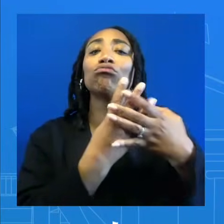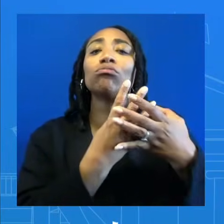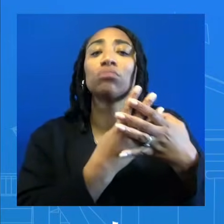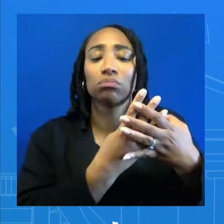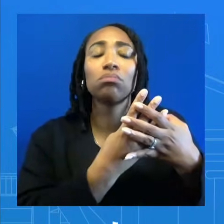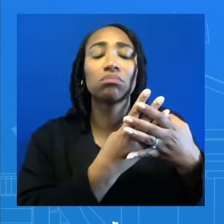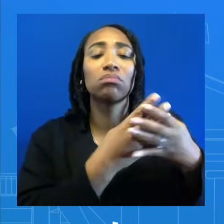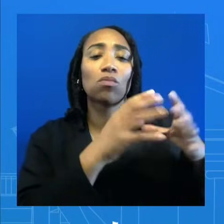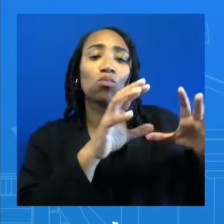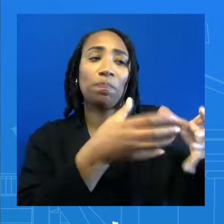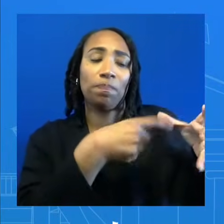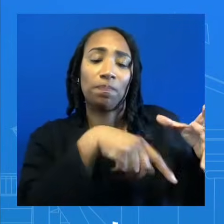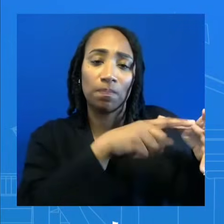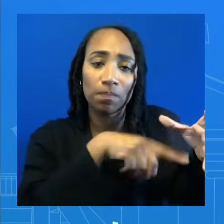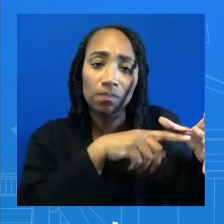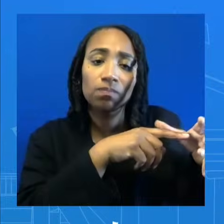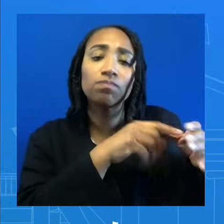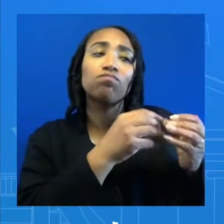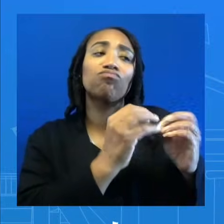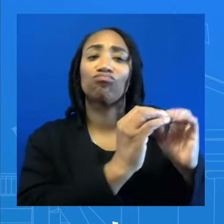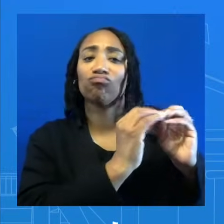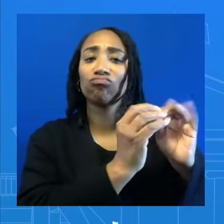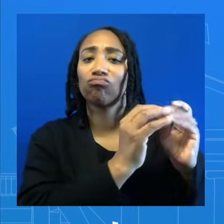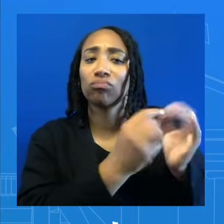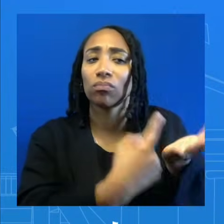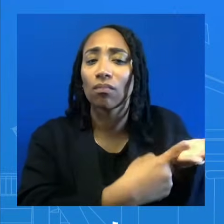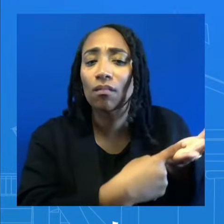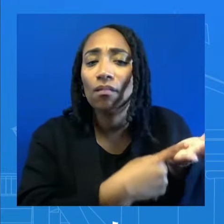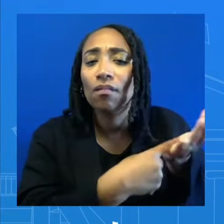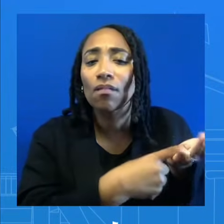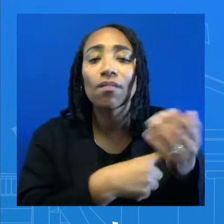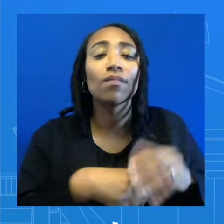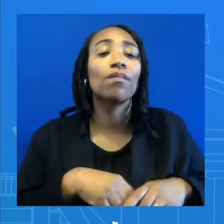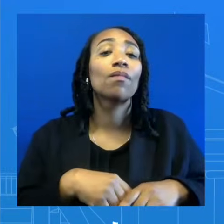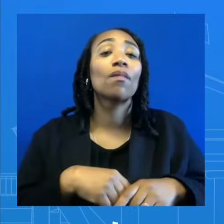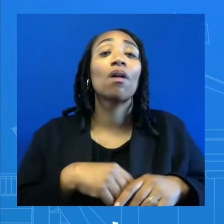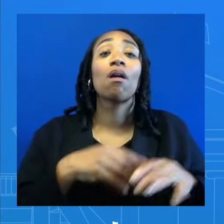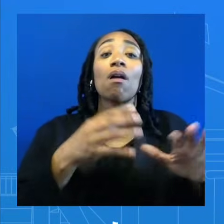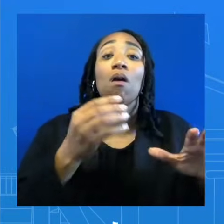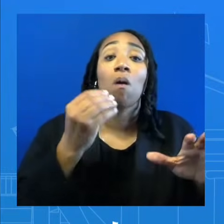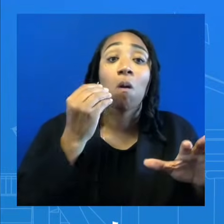on the home confinement of these folks. And so, obviously, that is a big part of it too.